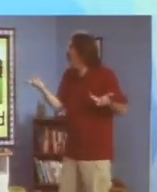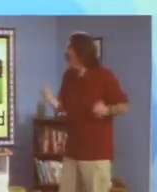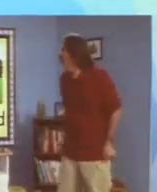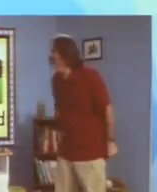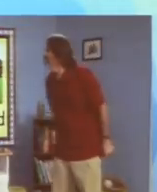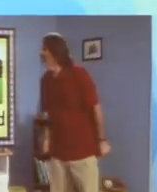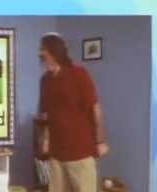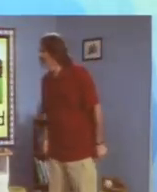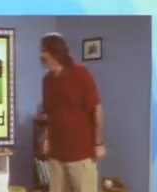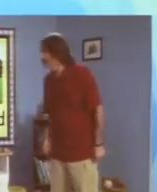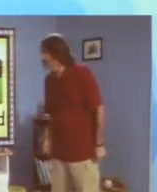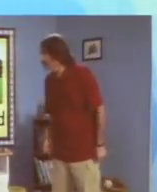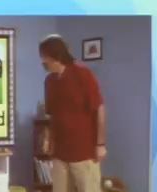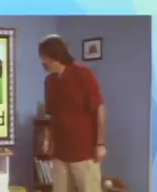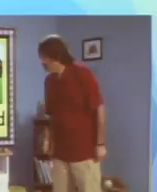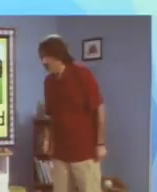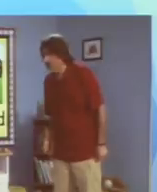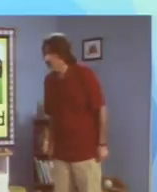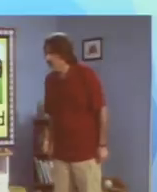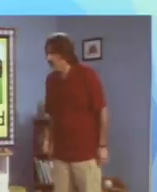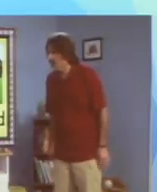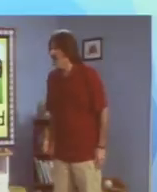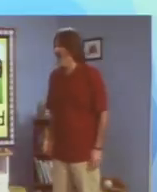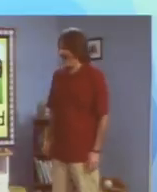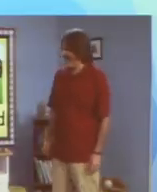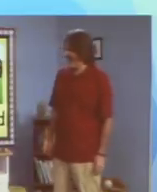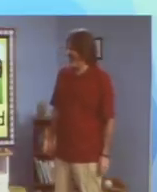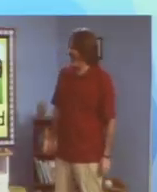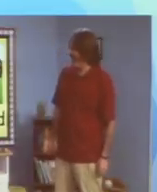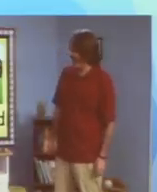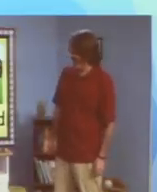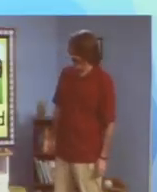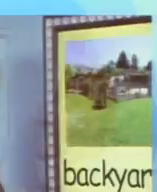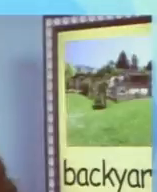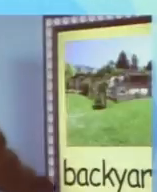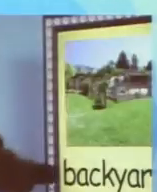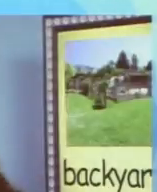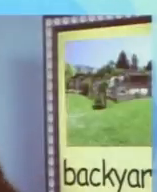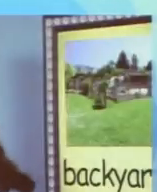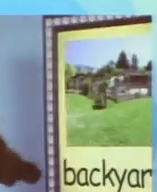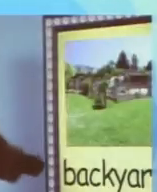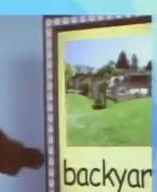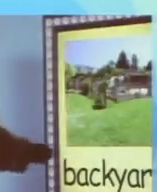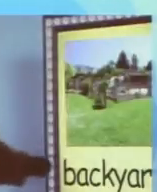What are you saying? I have a back yard and I have flowers in my back yard.